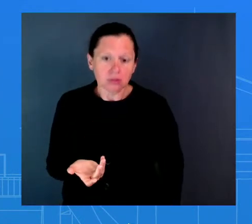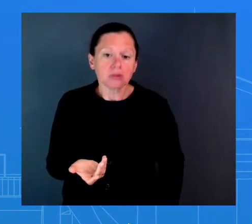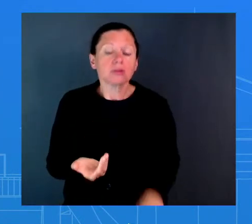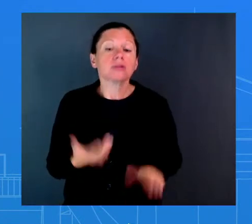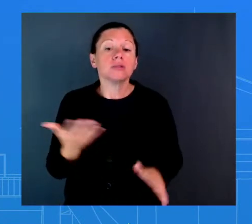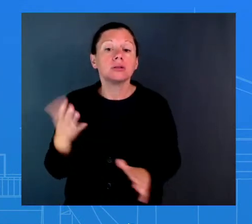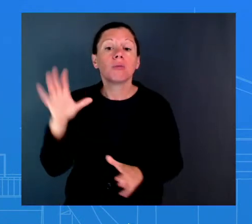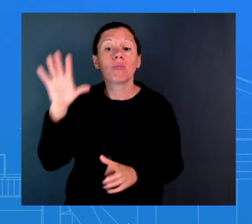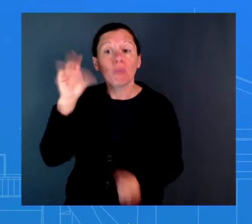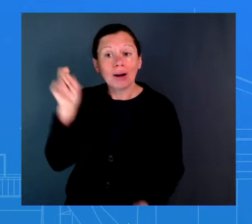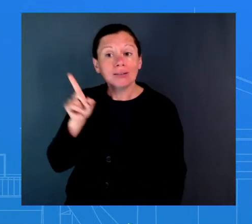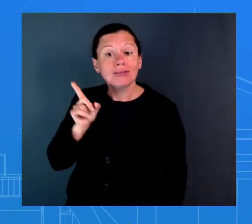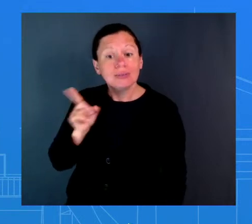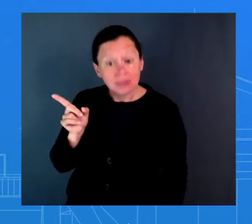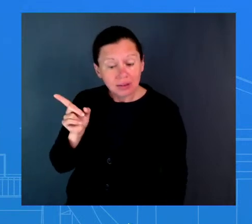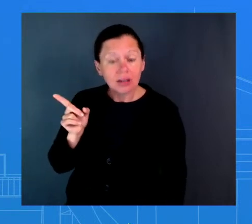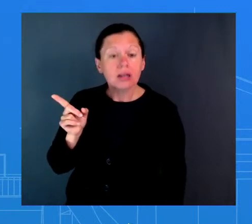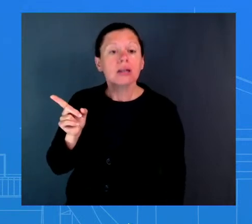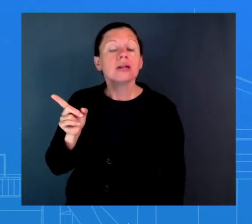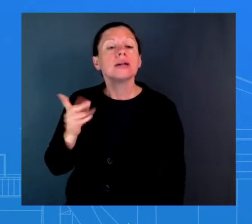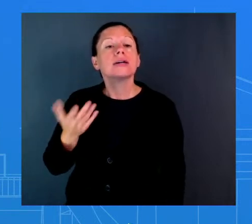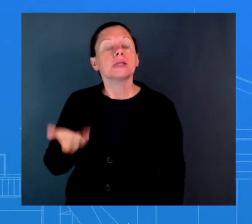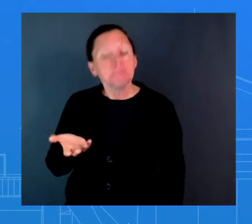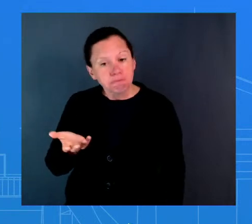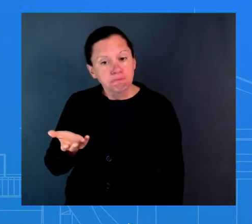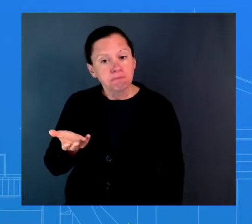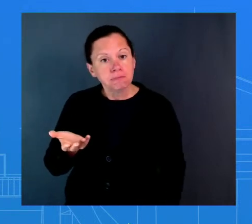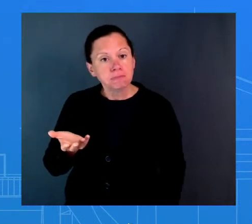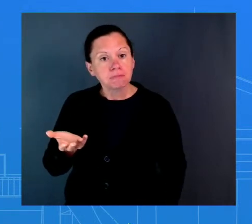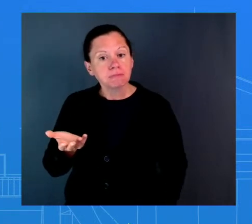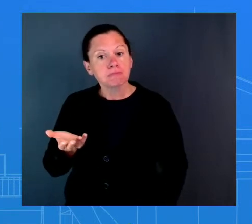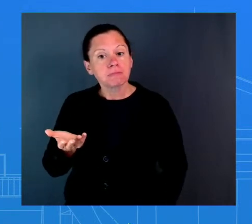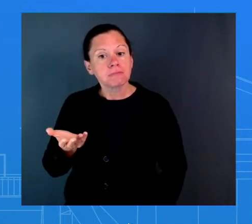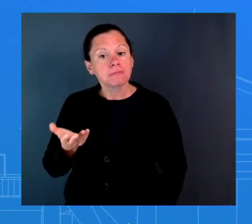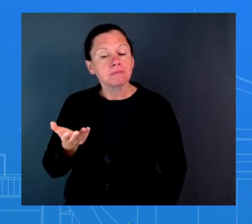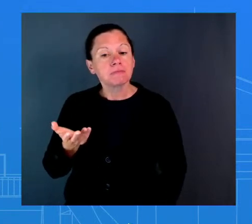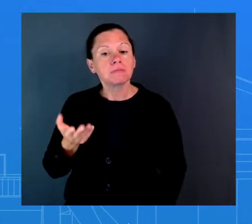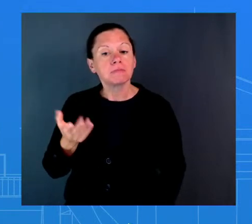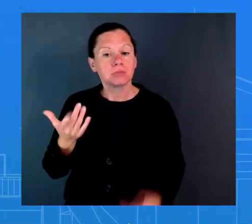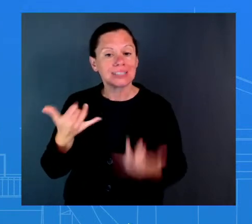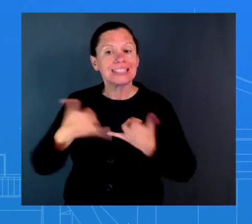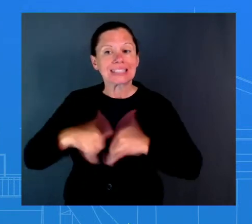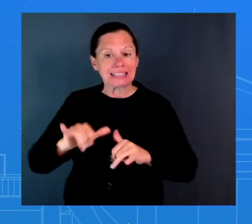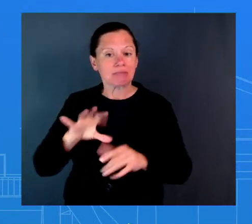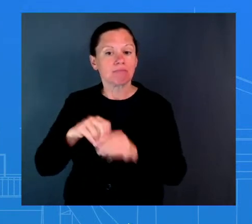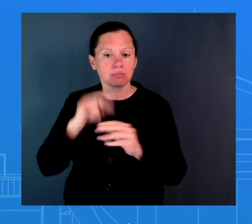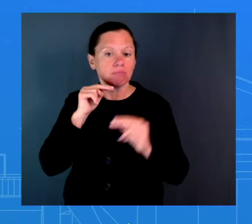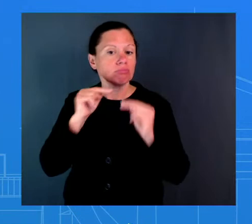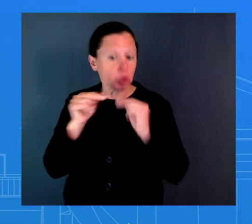seeing them continue to be at the negotiating table. All parties continuing to be at the negotiating table is a positive. That is important.